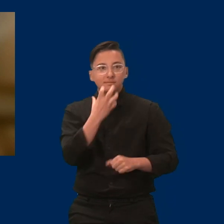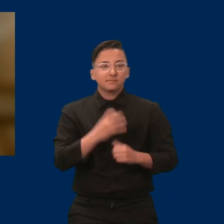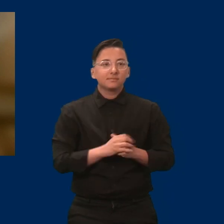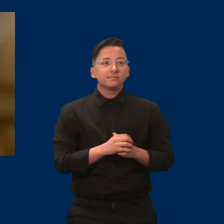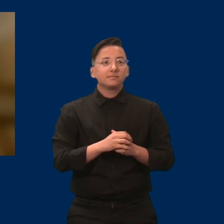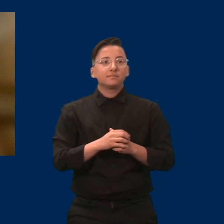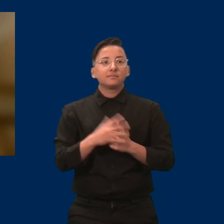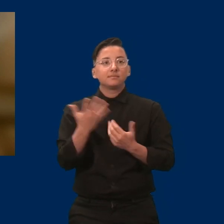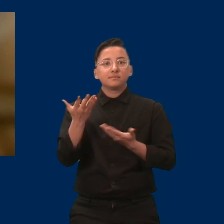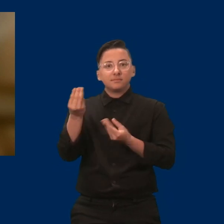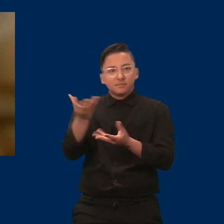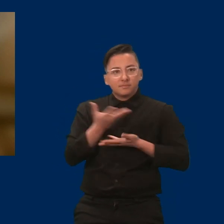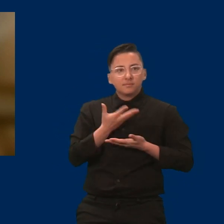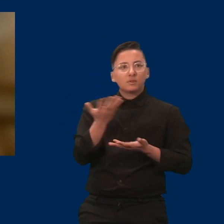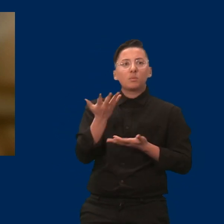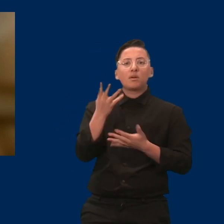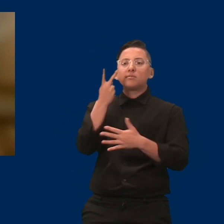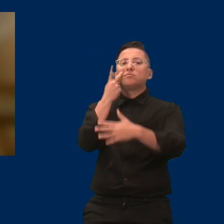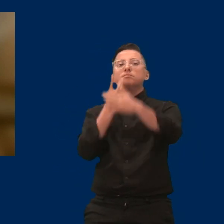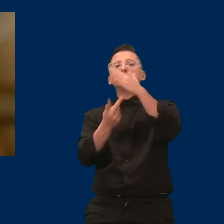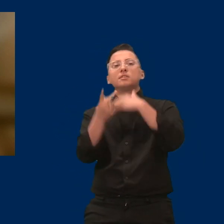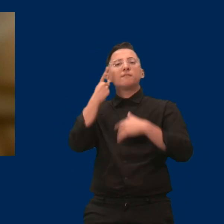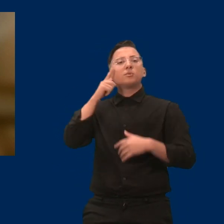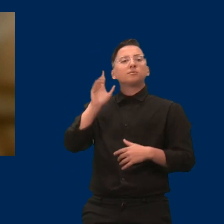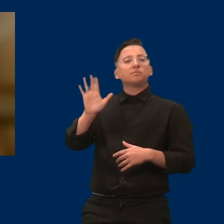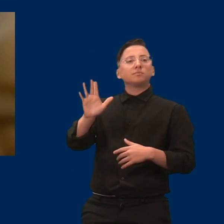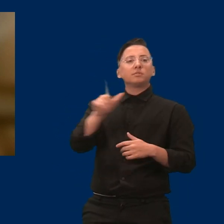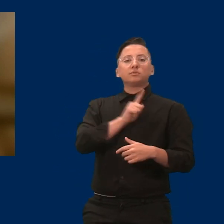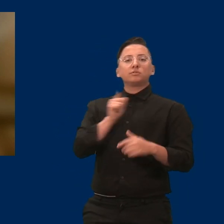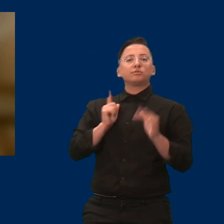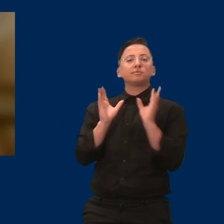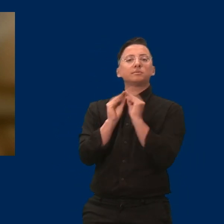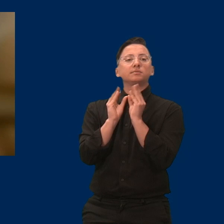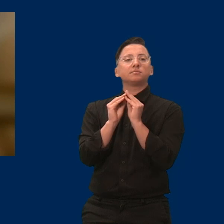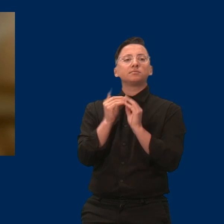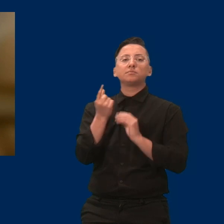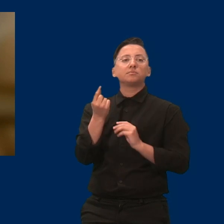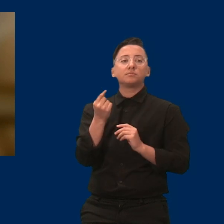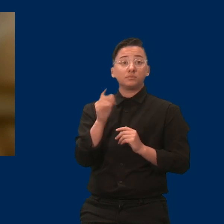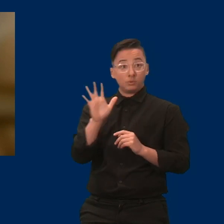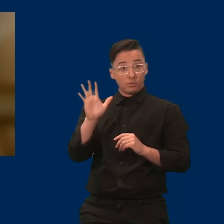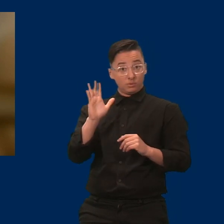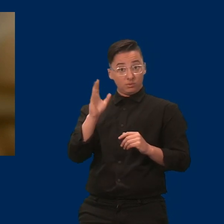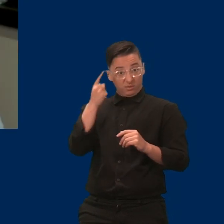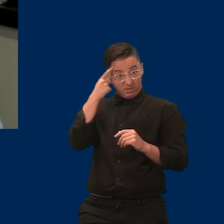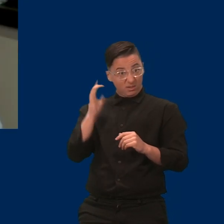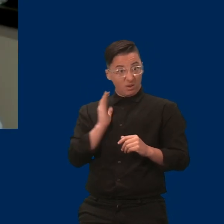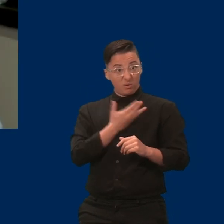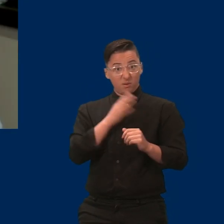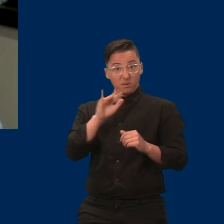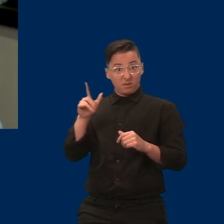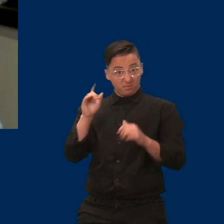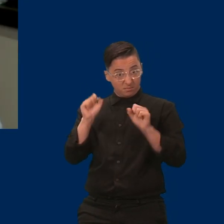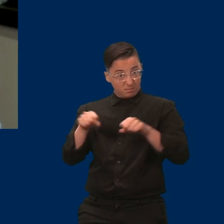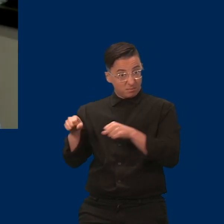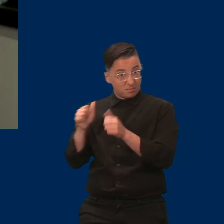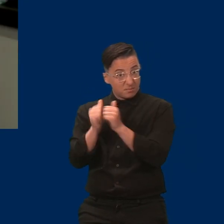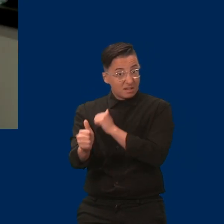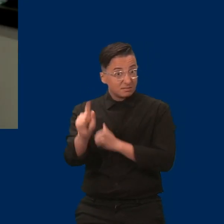for the legislative session, and the passage of our proposed legislation.